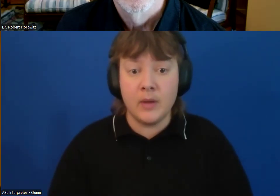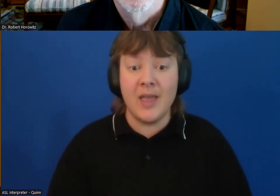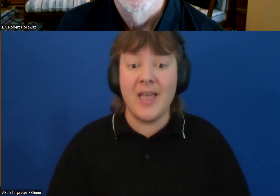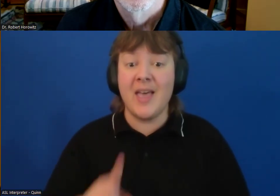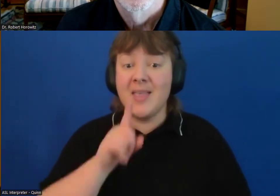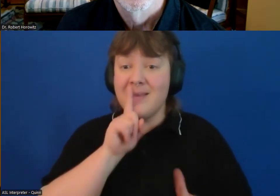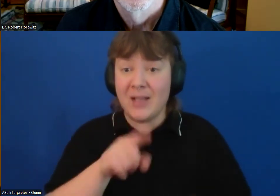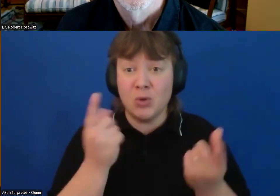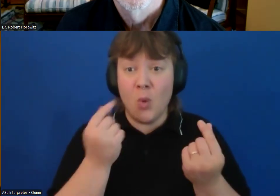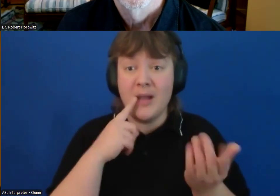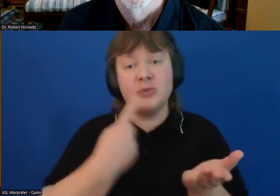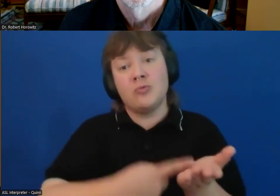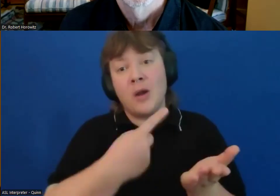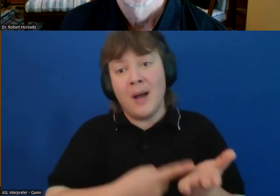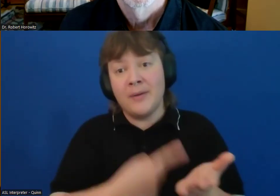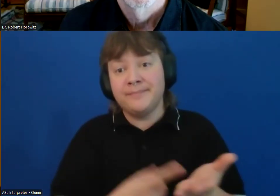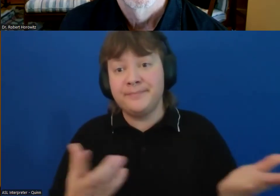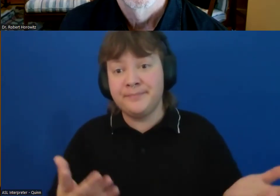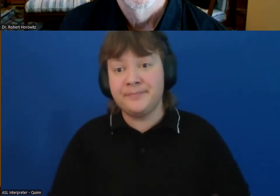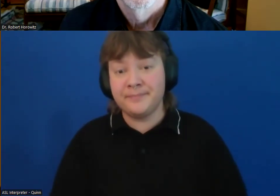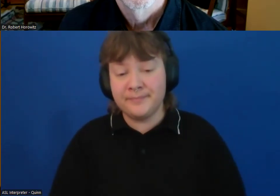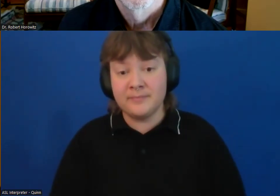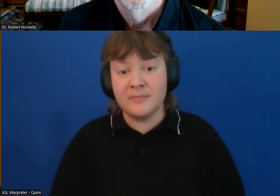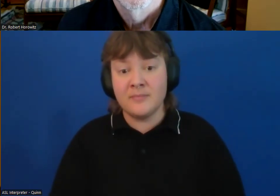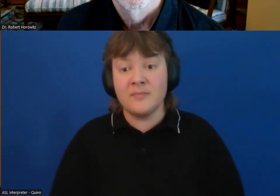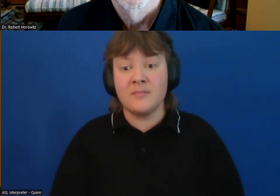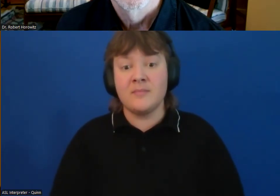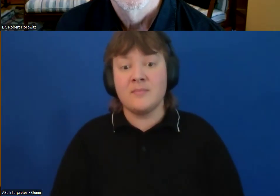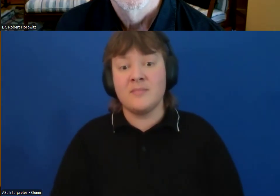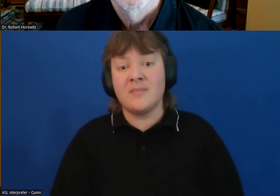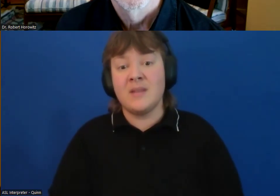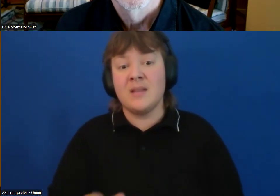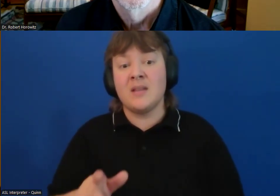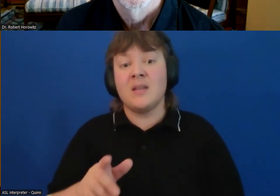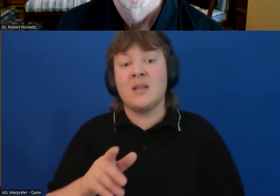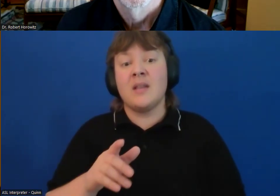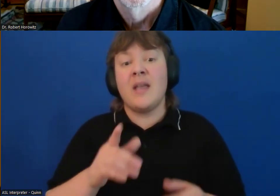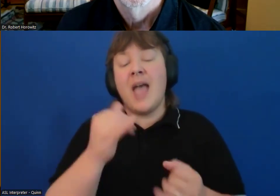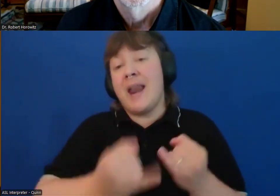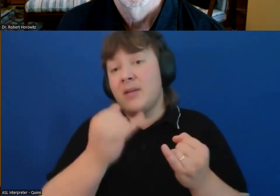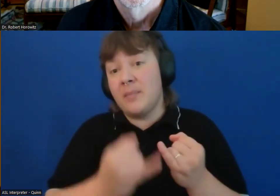think is to talk about it, right? And inevitably we will end up in situations that could be less